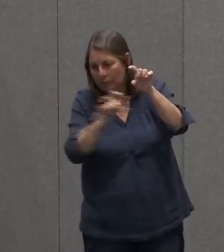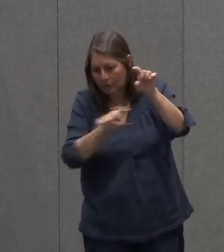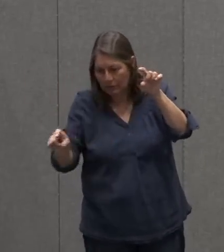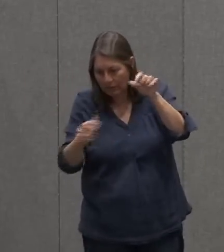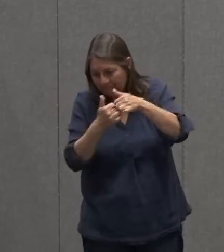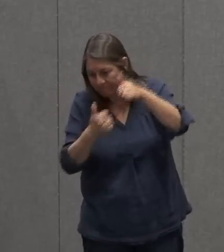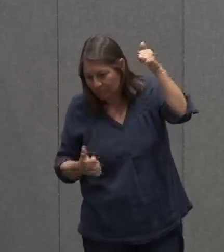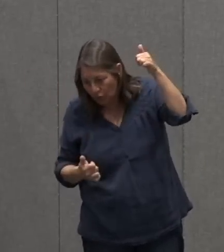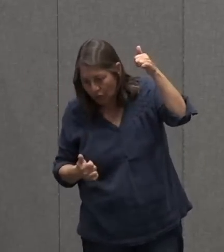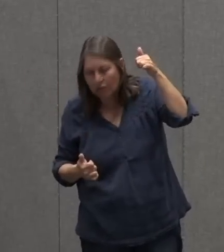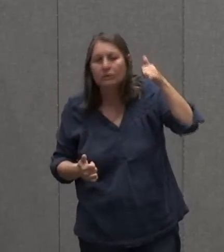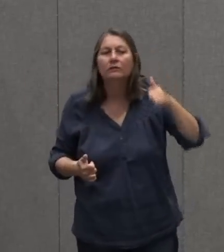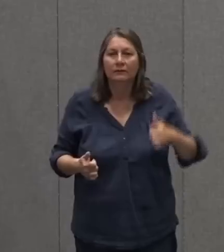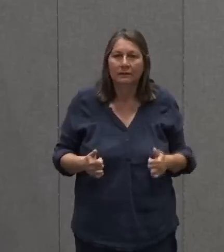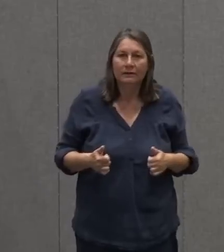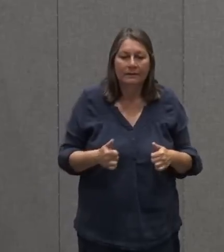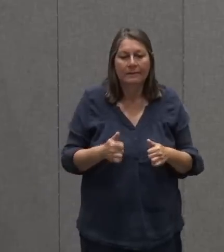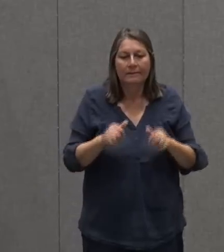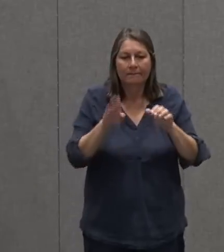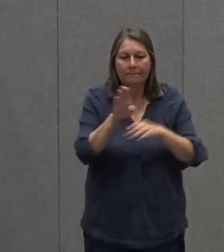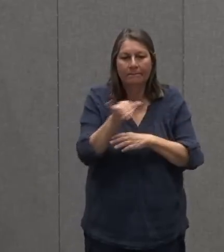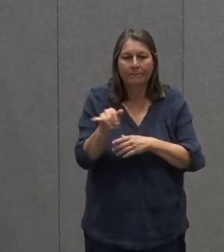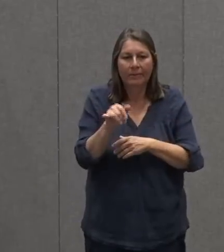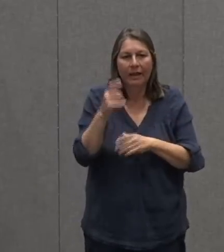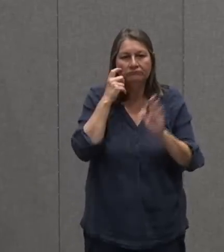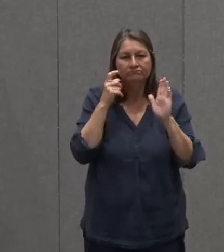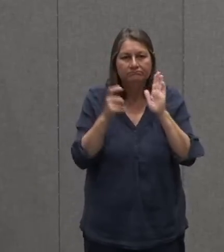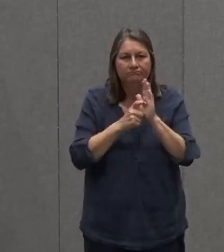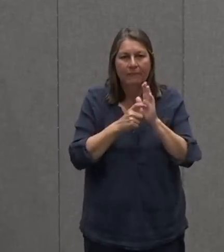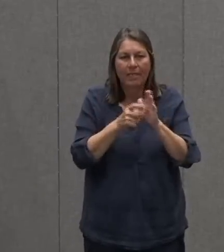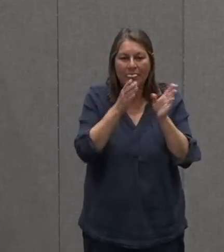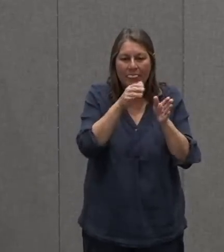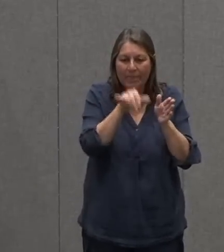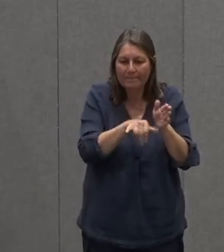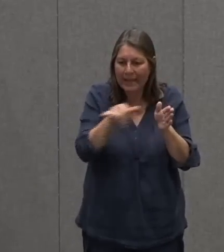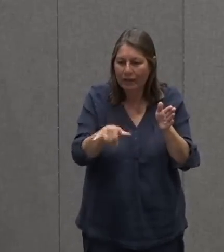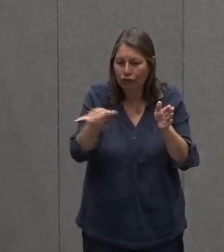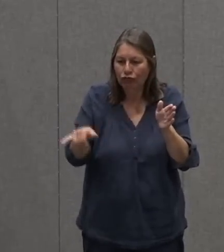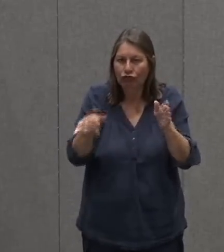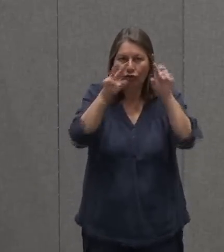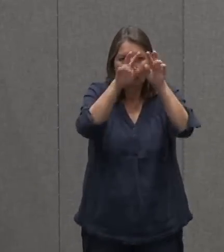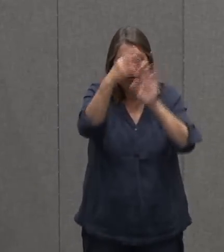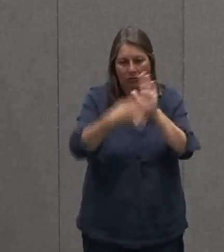Yes, I could. All right, I wanna know, now that we've got those two numbers that